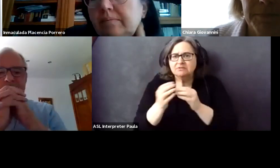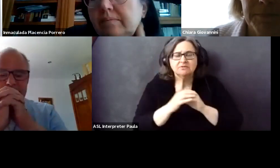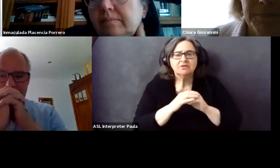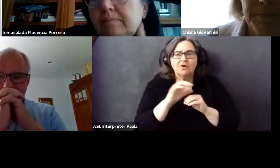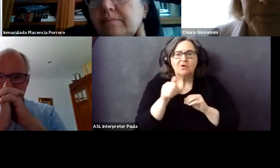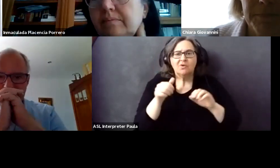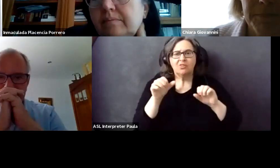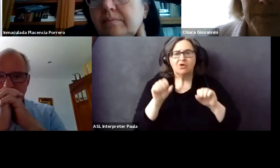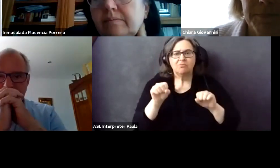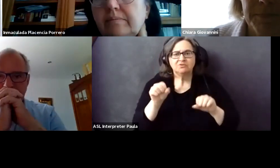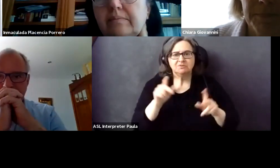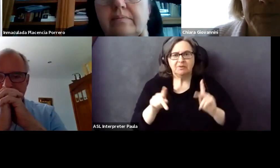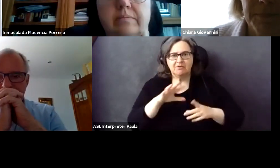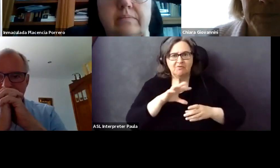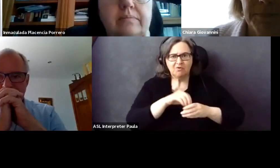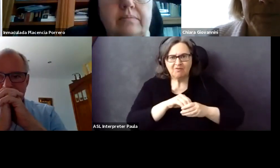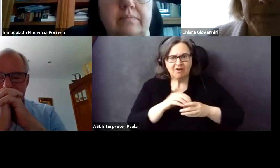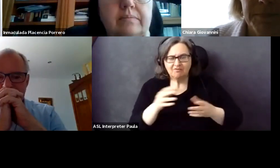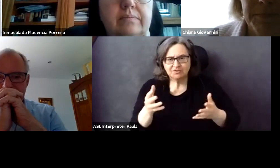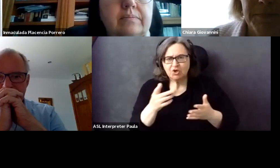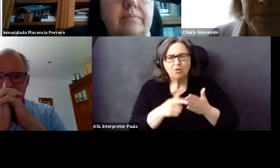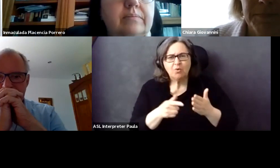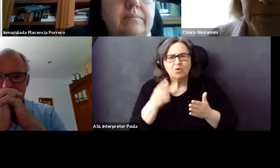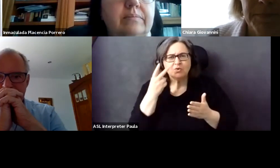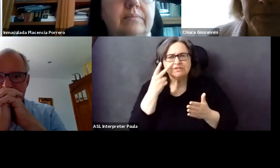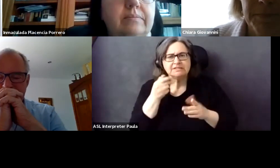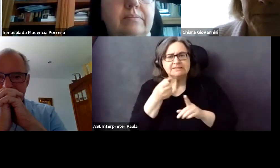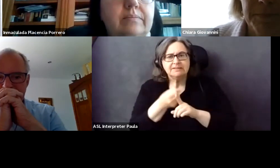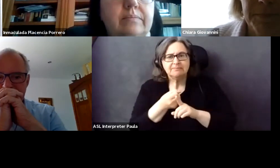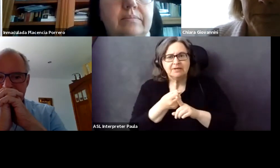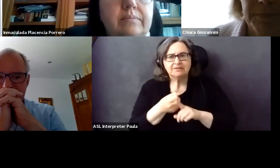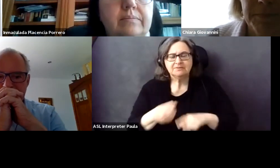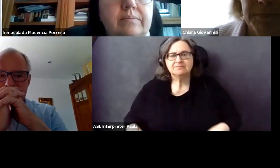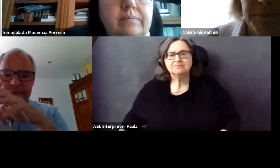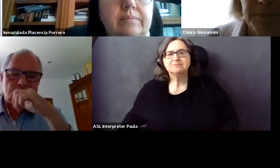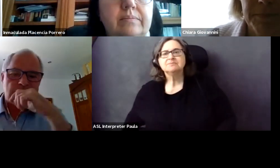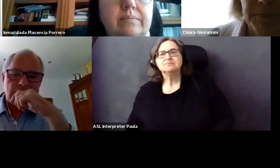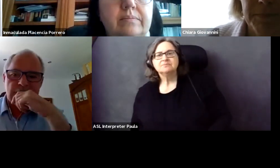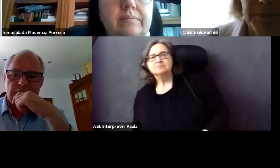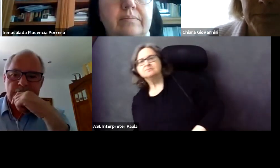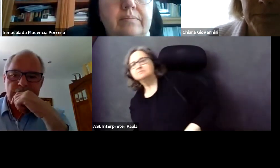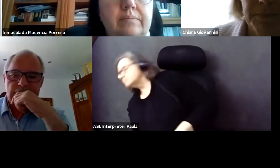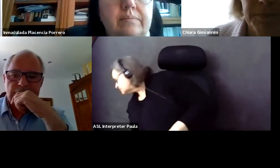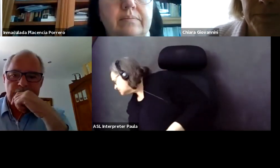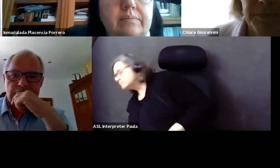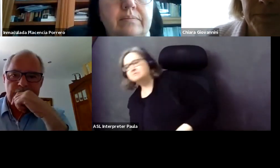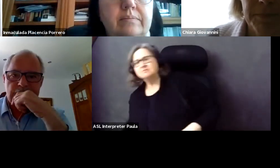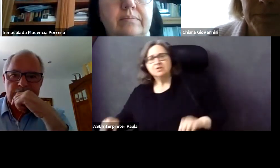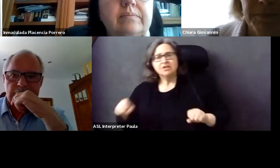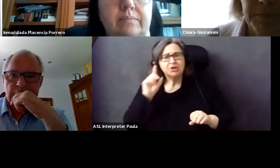on of the European accessibility act if you think of your own organisation and other possible stakeholders?